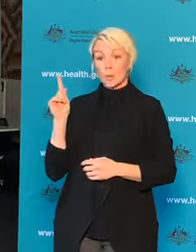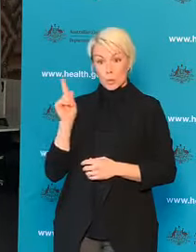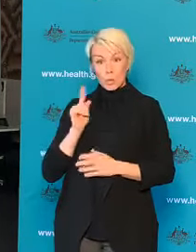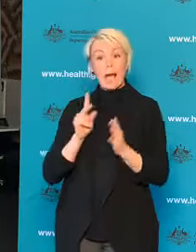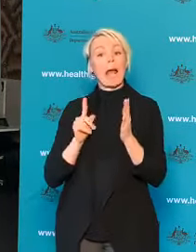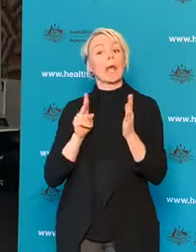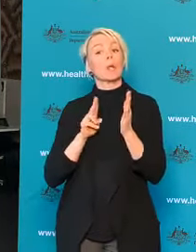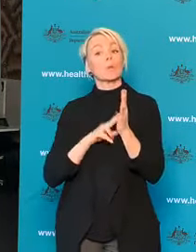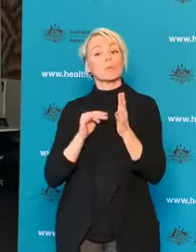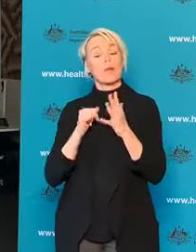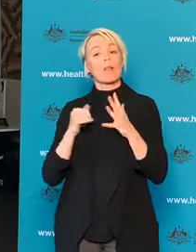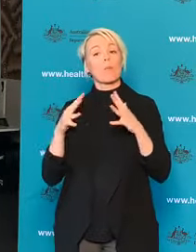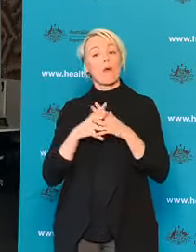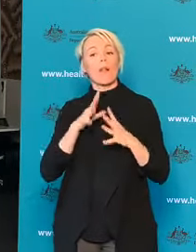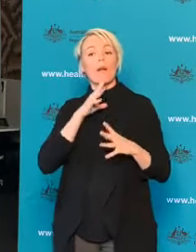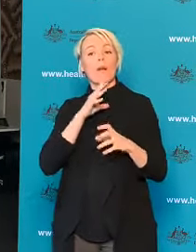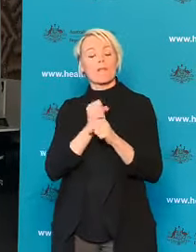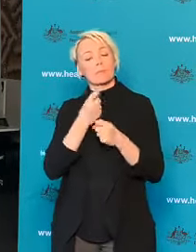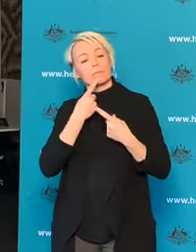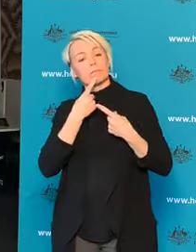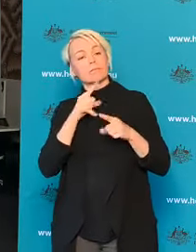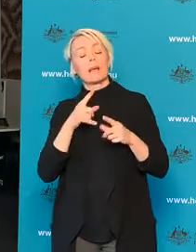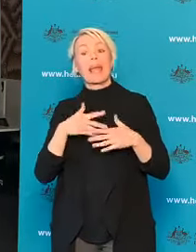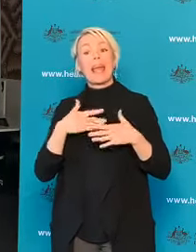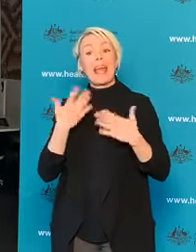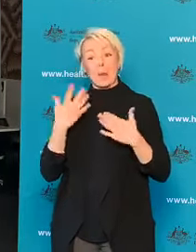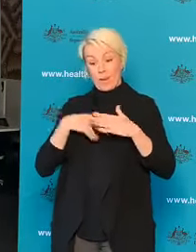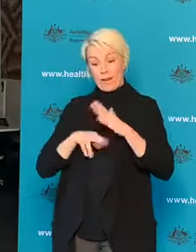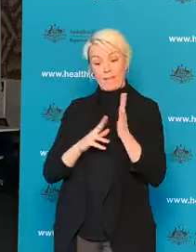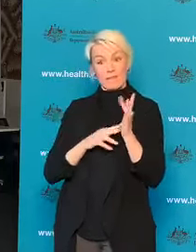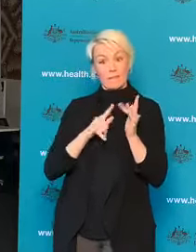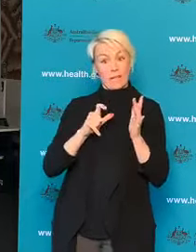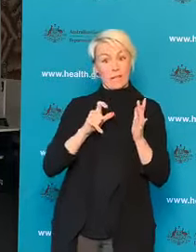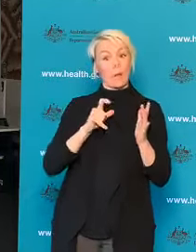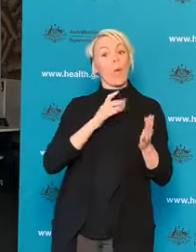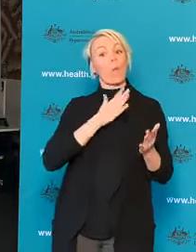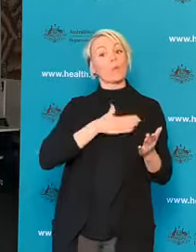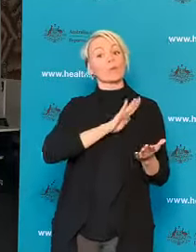Did the AHPPC provide any advice to the state when making that decision